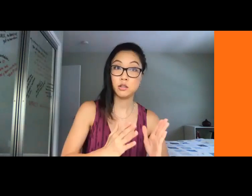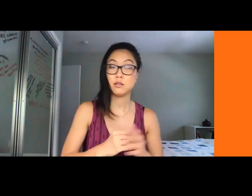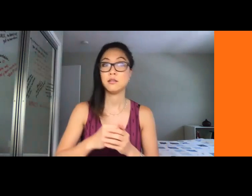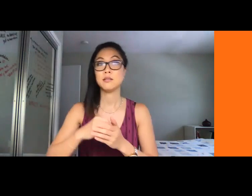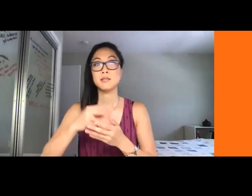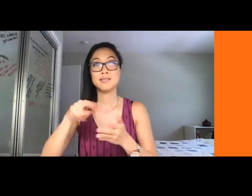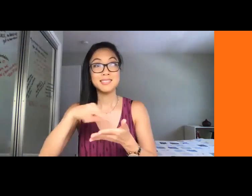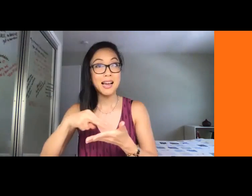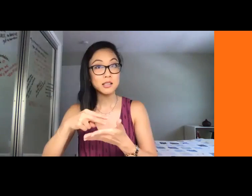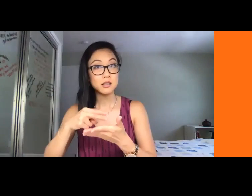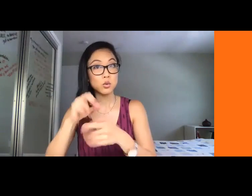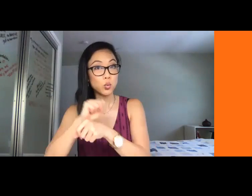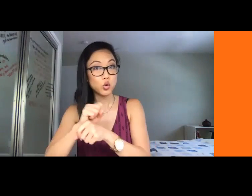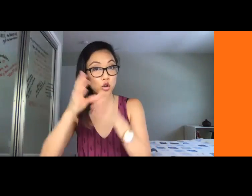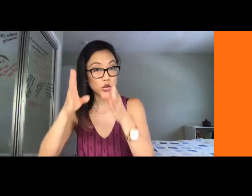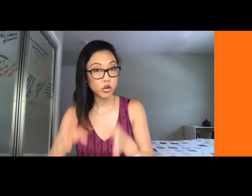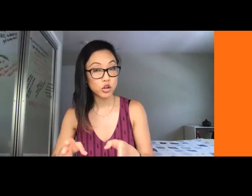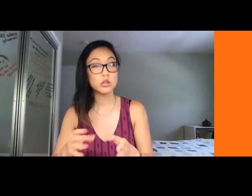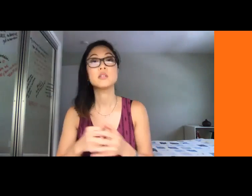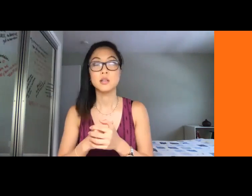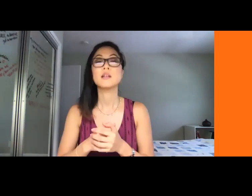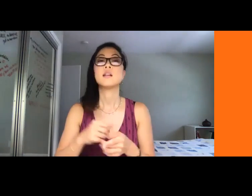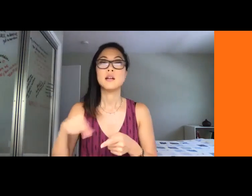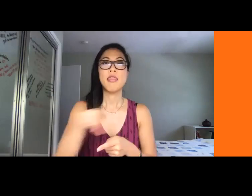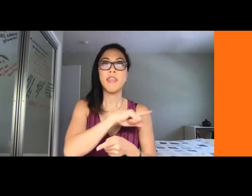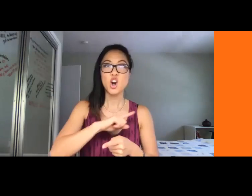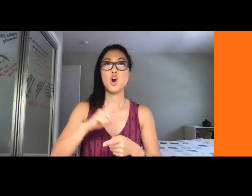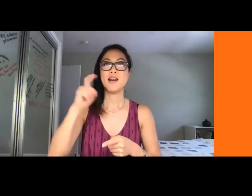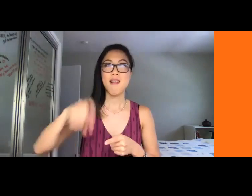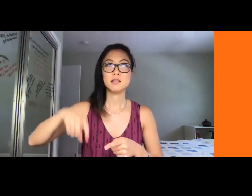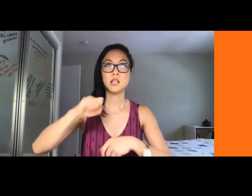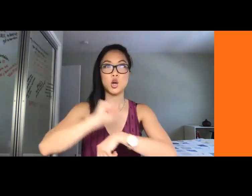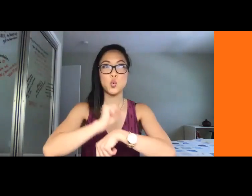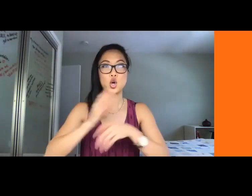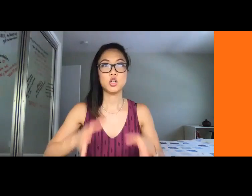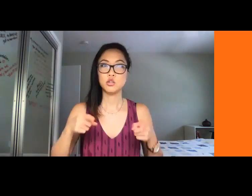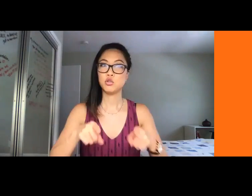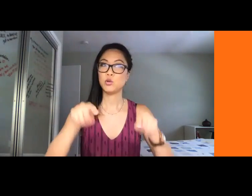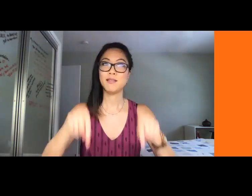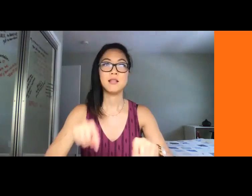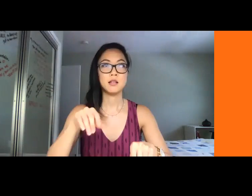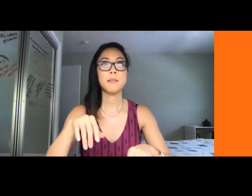that will envision our future post pandemic. Artists serve New York City at every level, leading tourism, strengthening